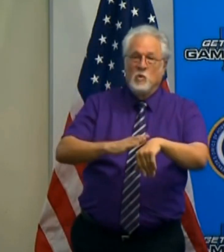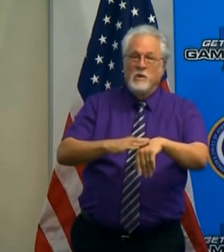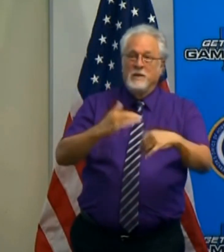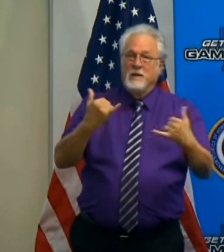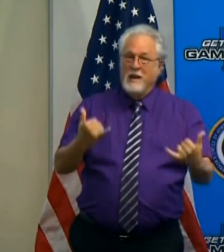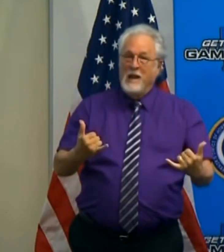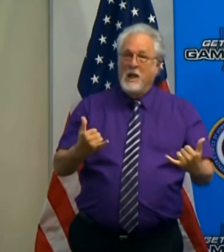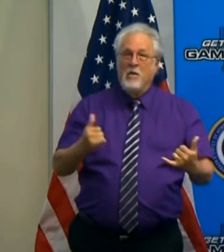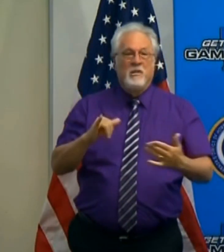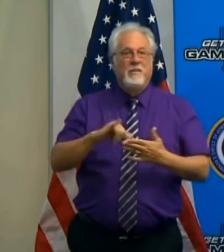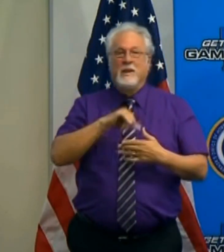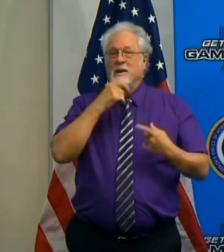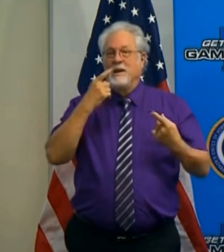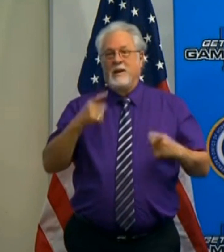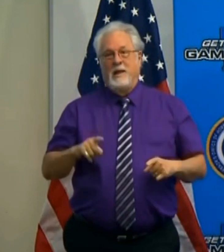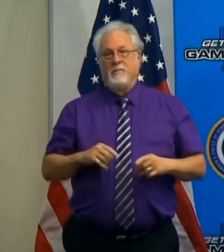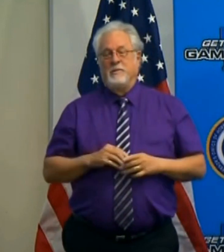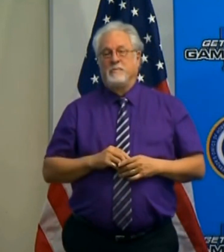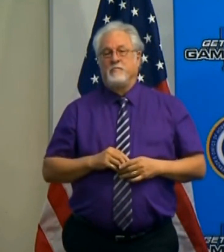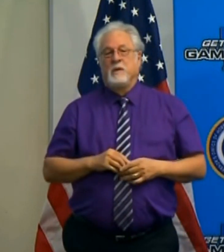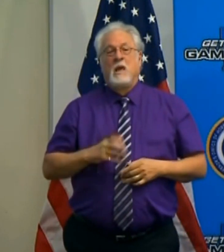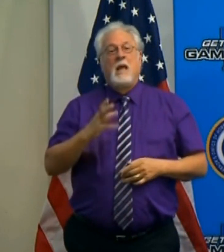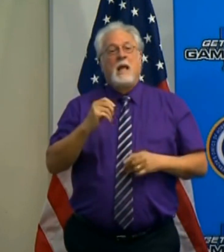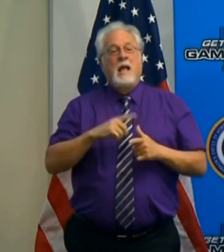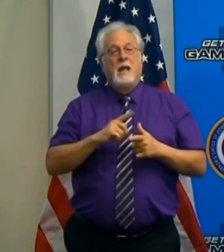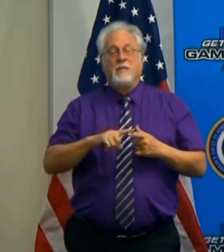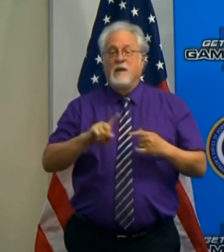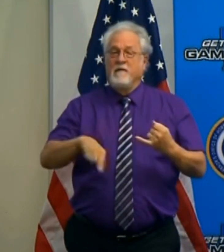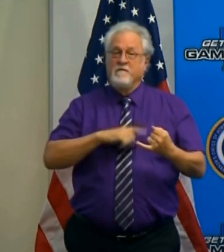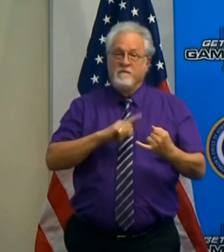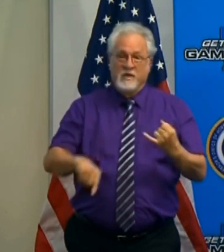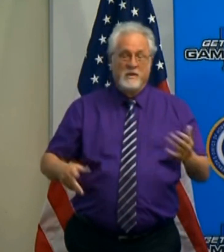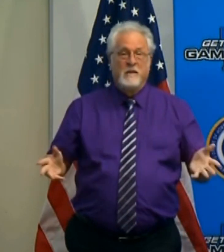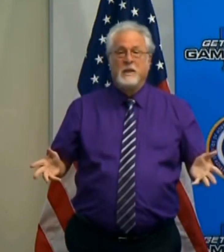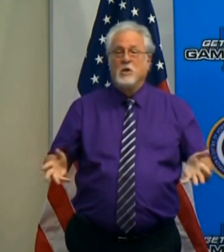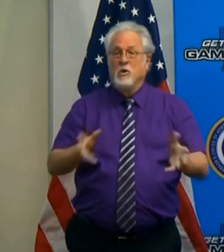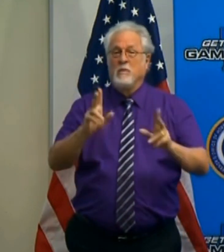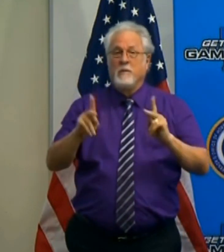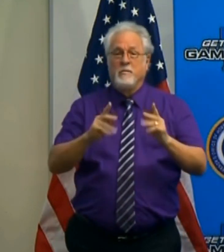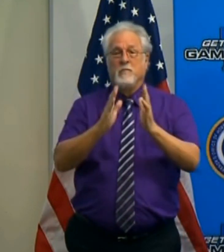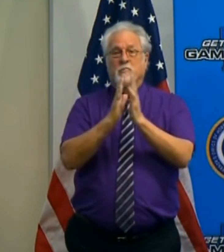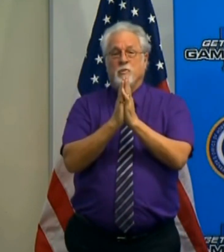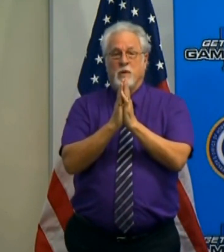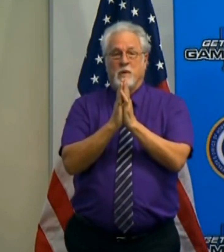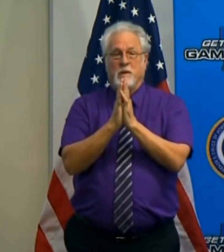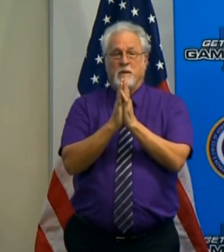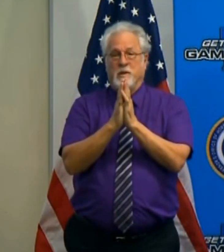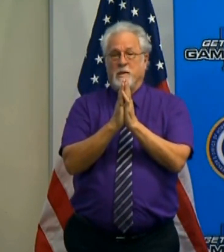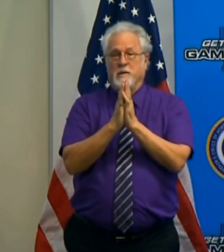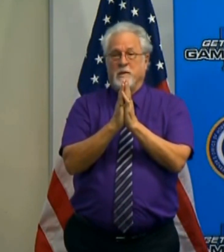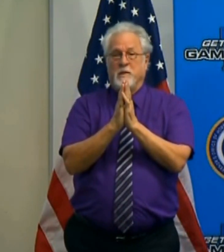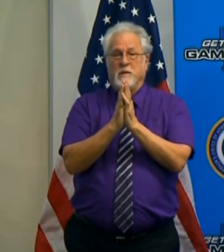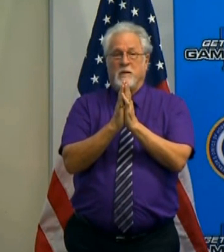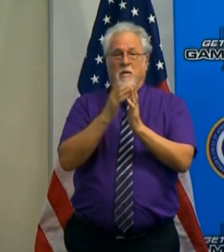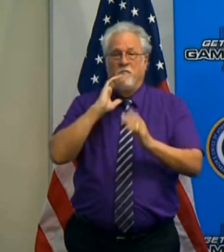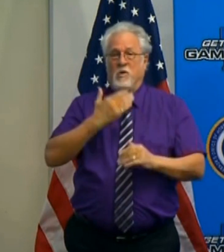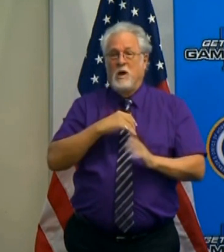so that that doesn't happen and then uh finally i would encourage people to pray uh for uh our state and for